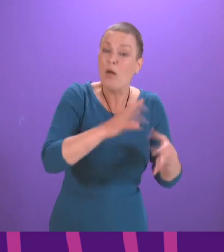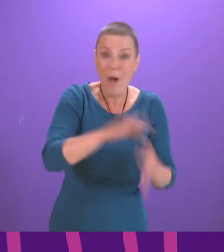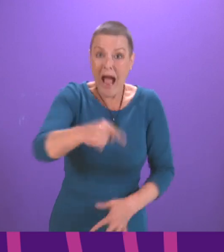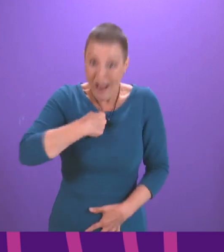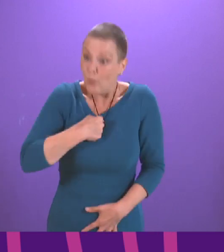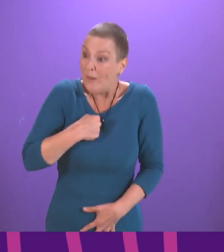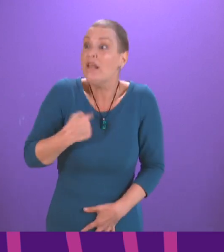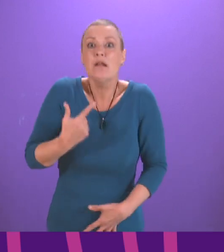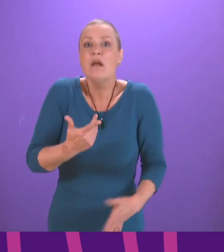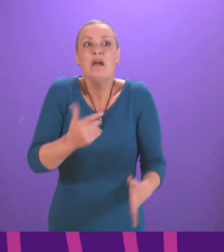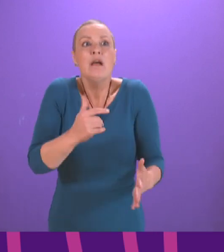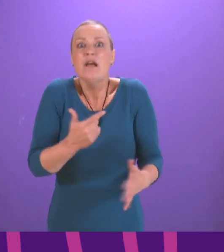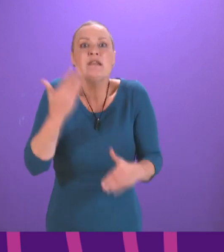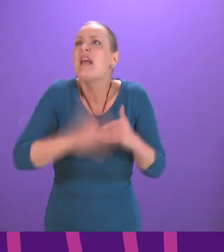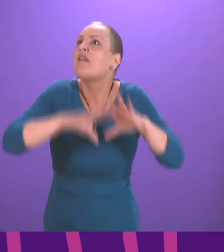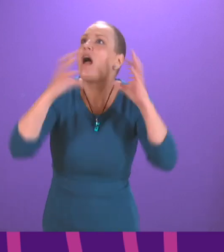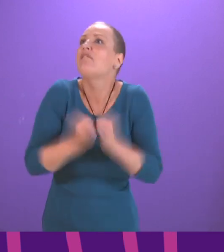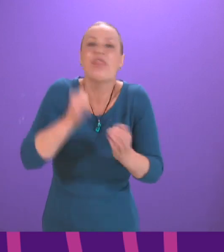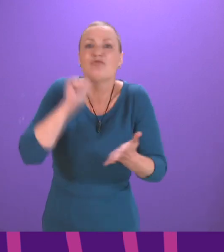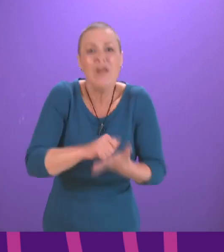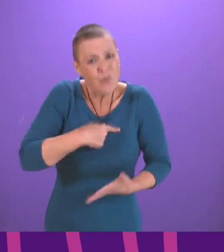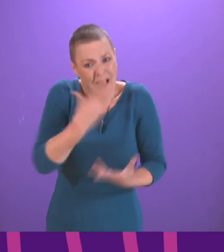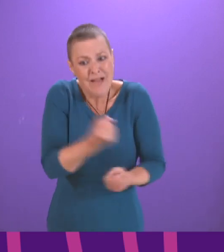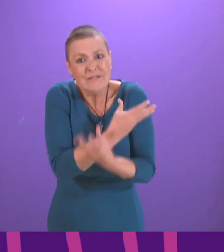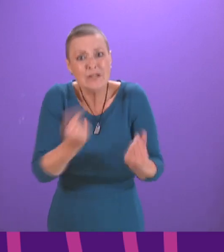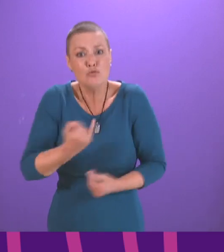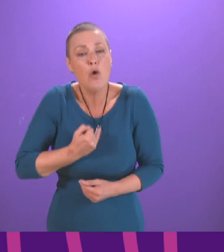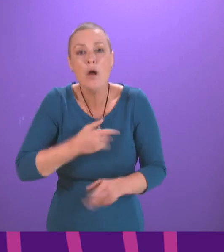wrong. We did not get things wrong because we did not care about care homes. We got things